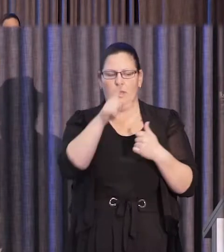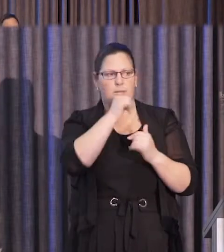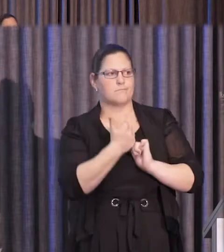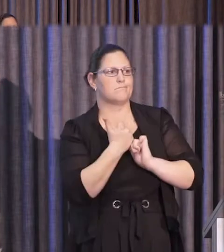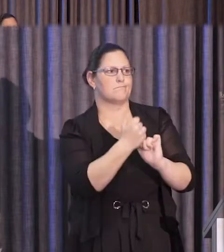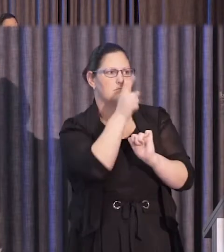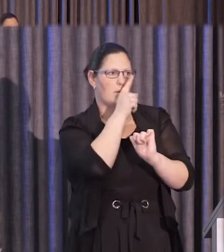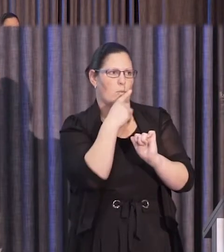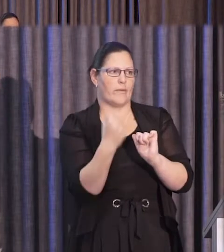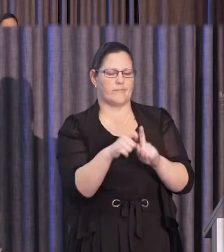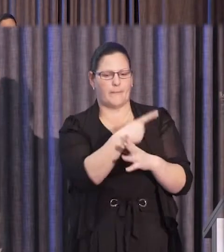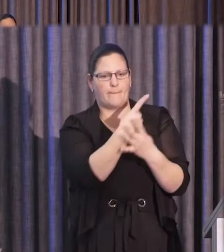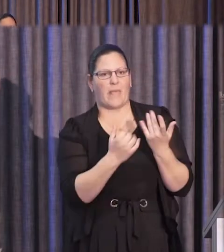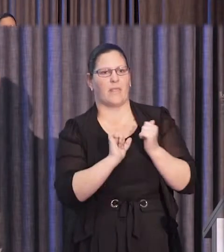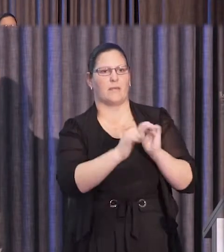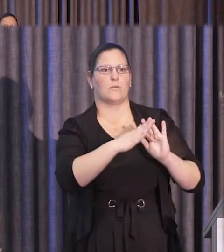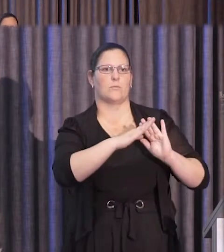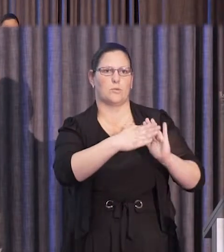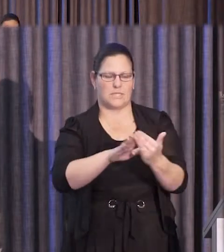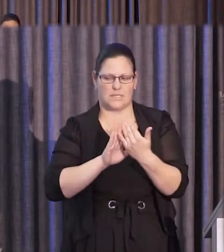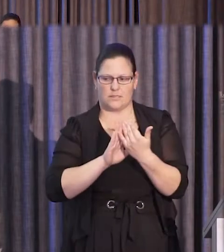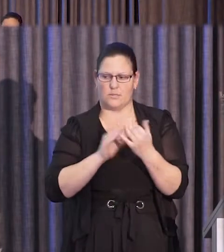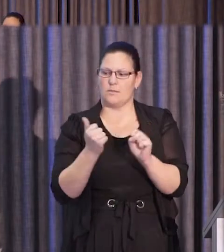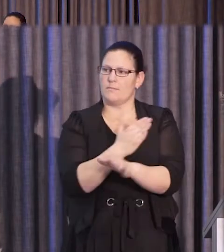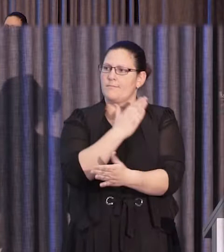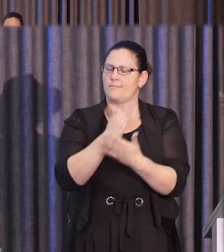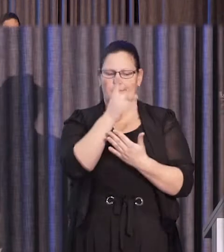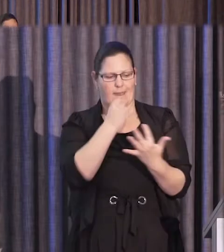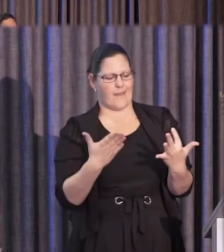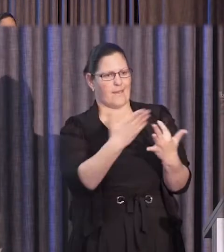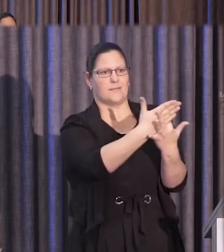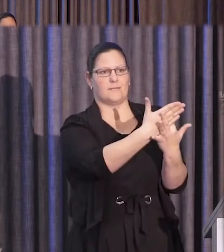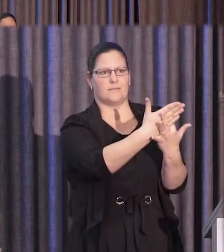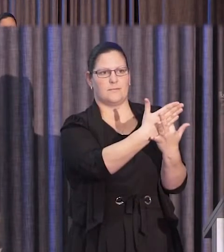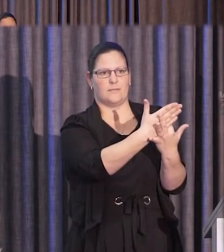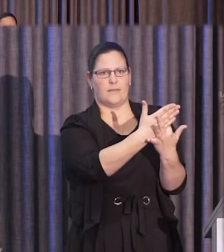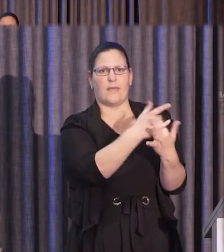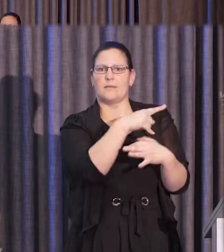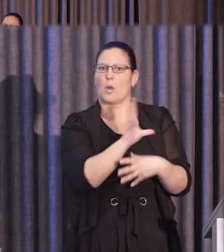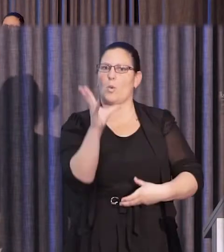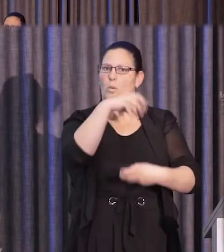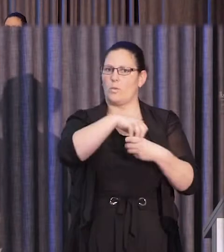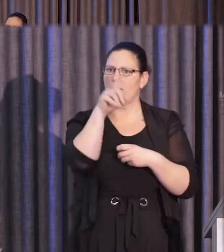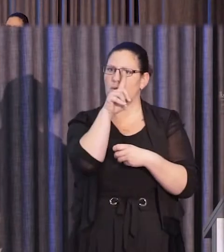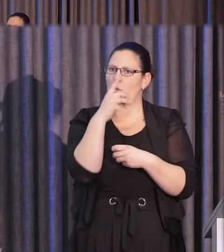and support communities to make them more accessible and more inclusive for people with disability. So, it's a very important part